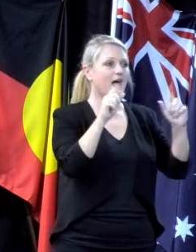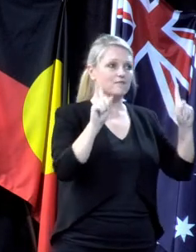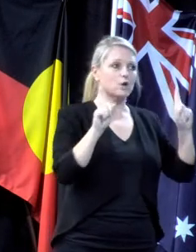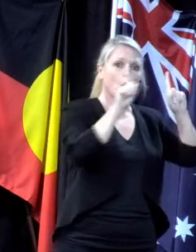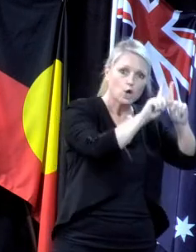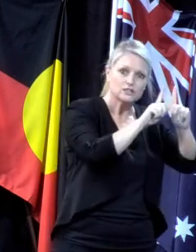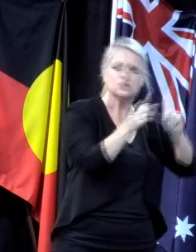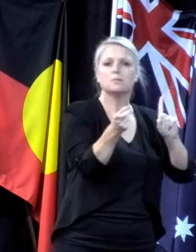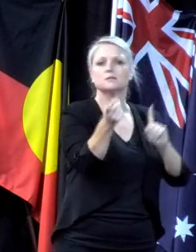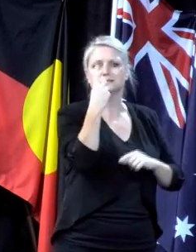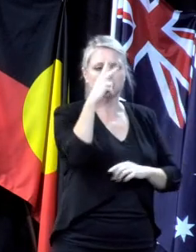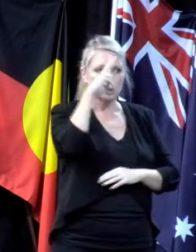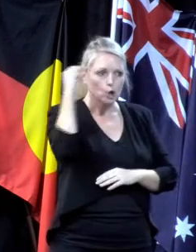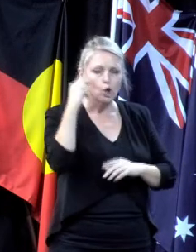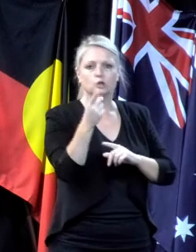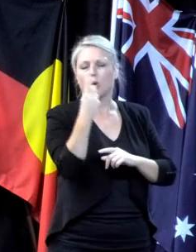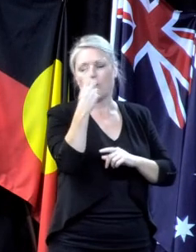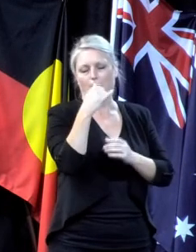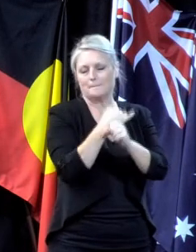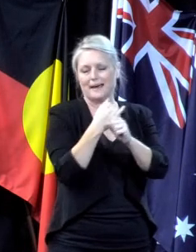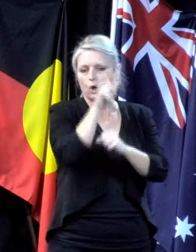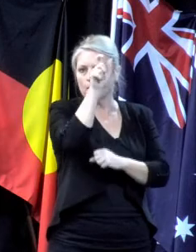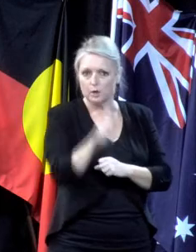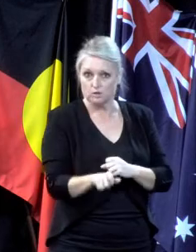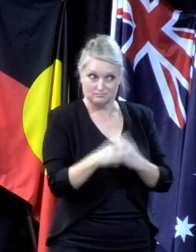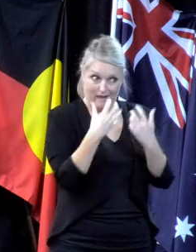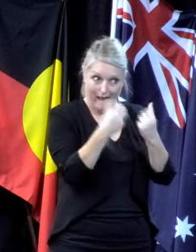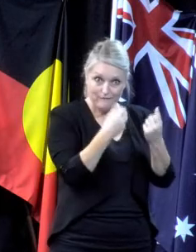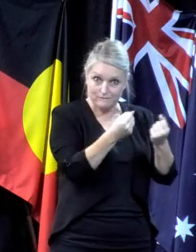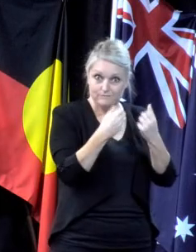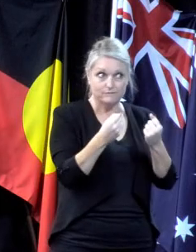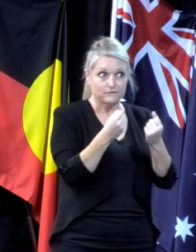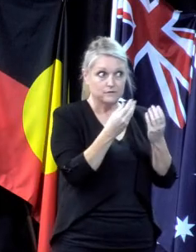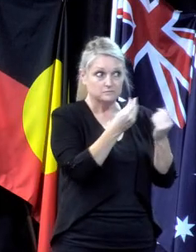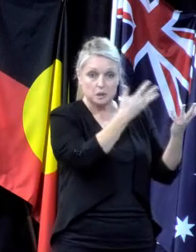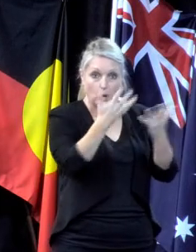I suppose, a medical practitioner, as such? So we have school nurses, but they don’t perform medical